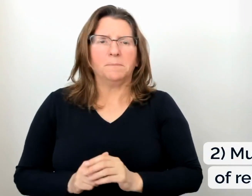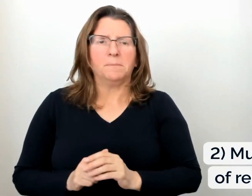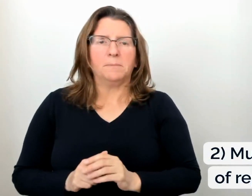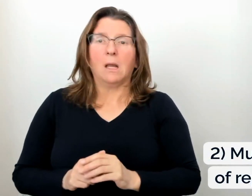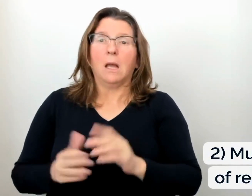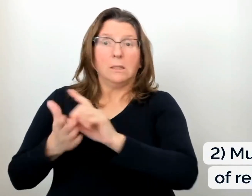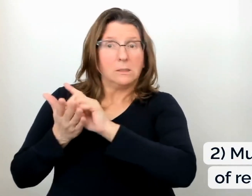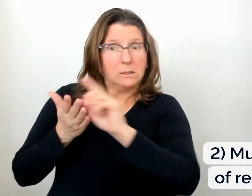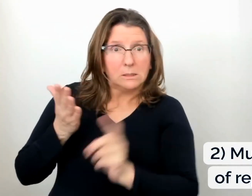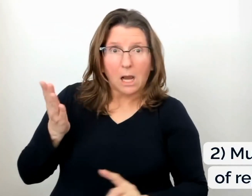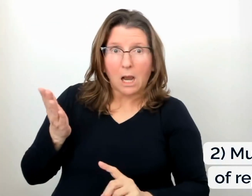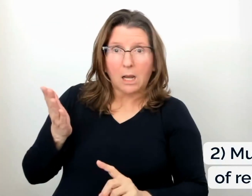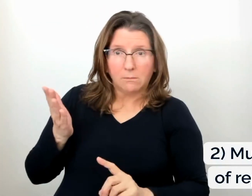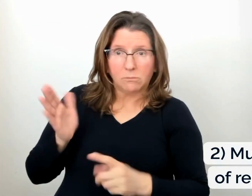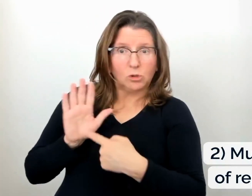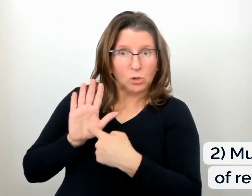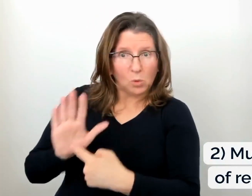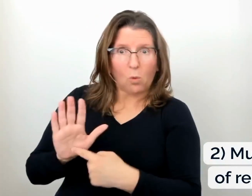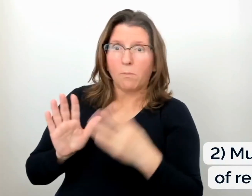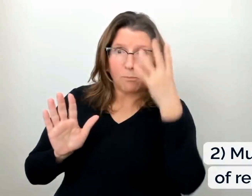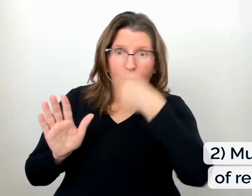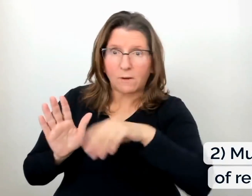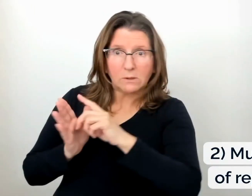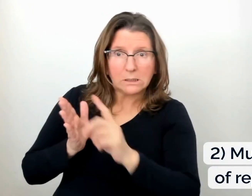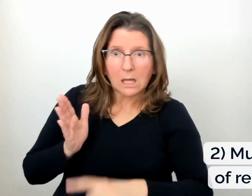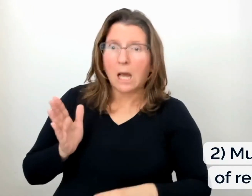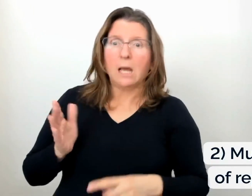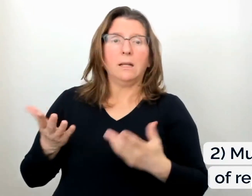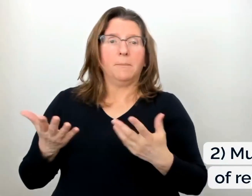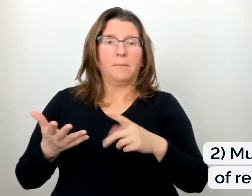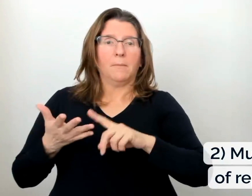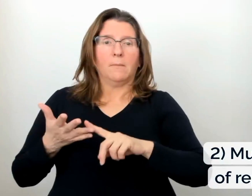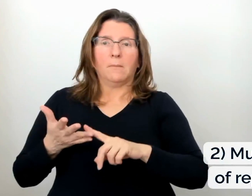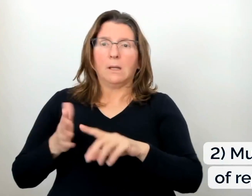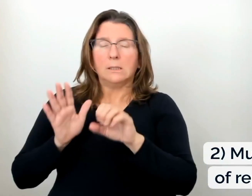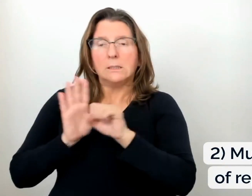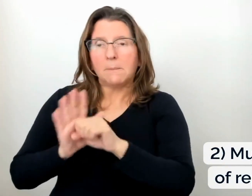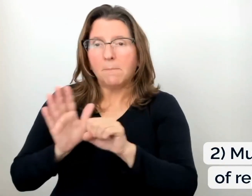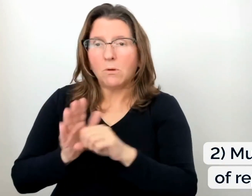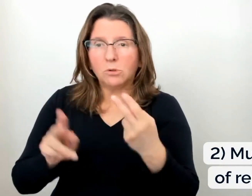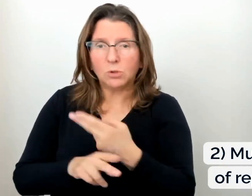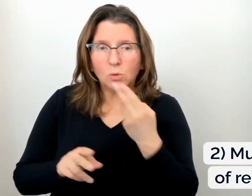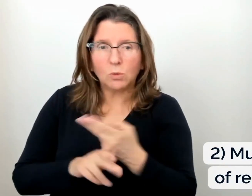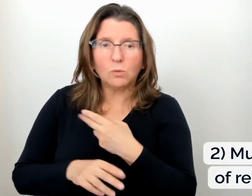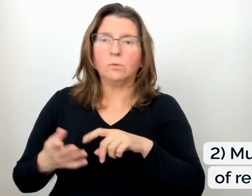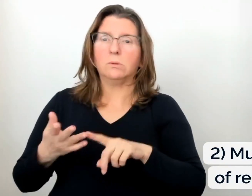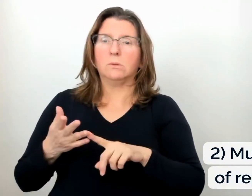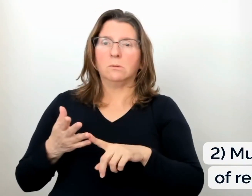Design is important for representation. Is it aesthetically pleasing?